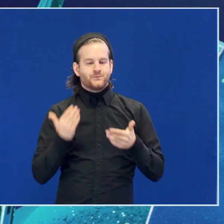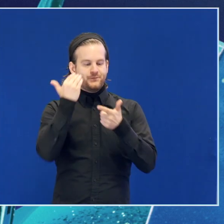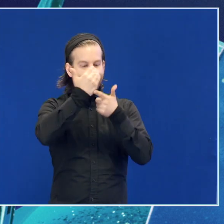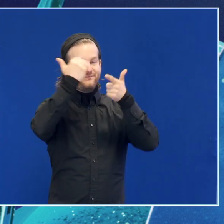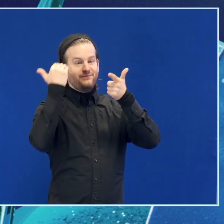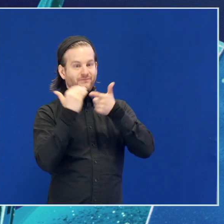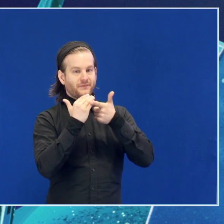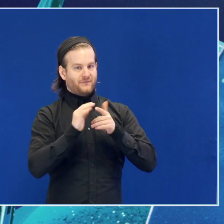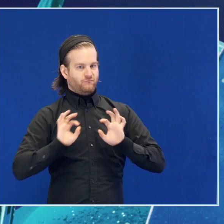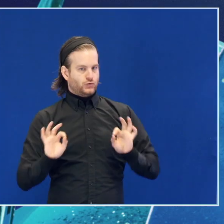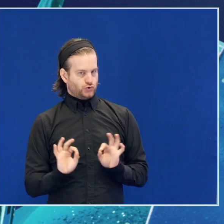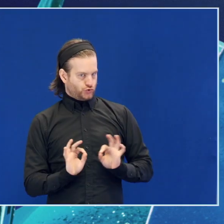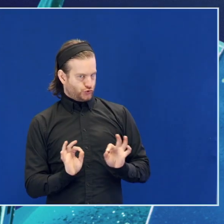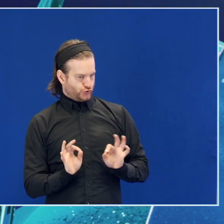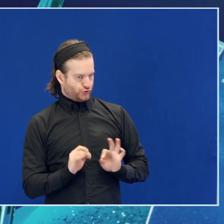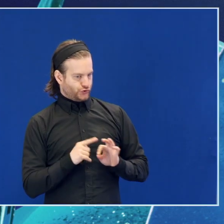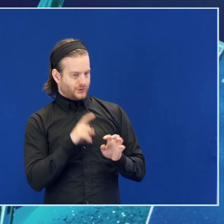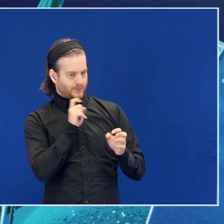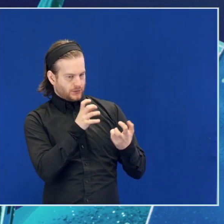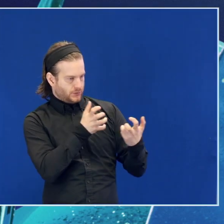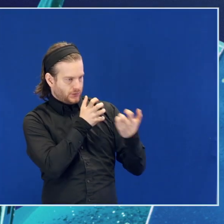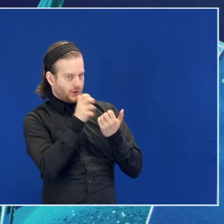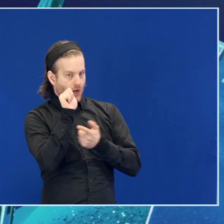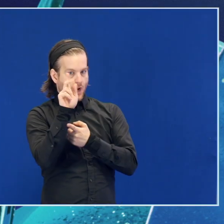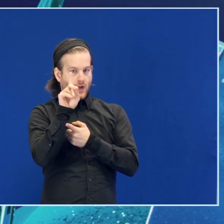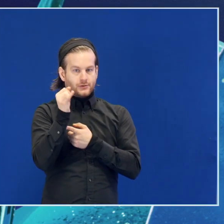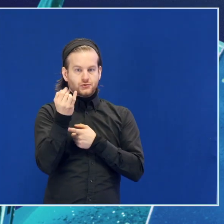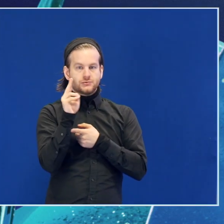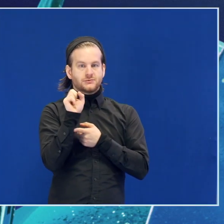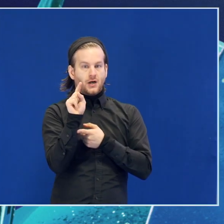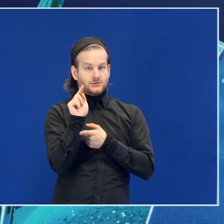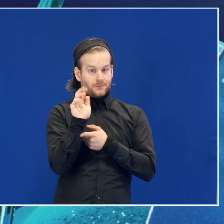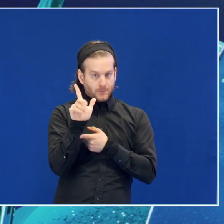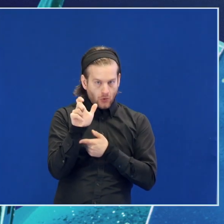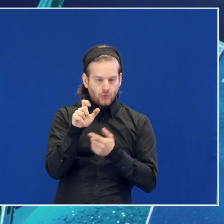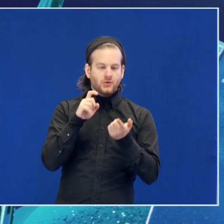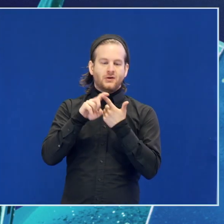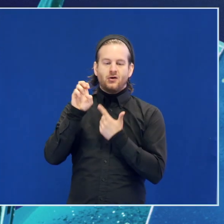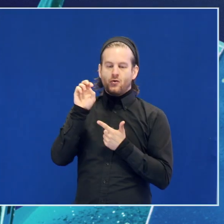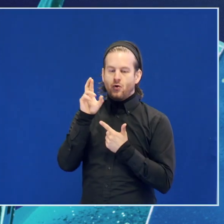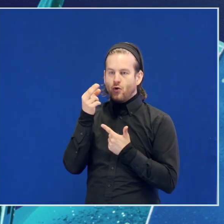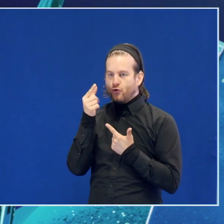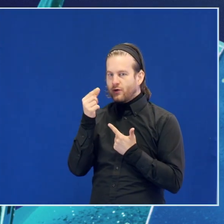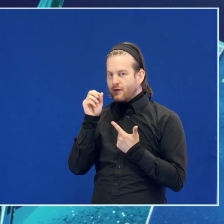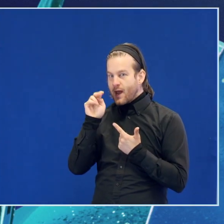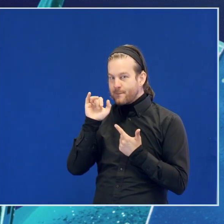But the people are not potted plants. They are the thing that's going to be the easiest to get up and move around the space.